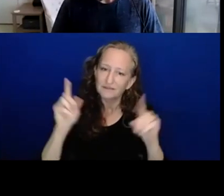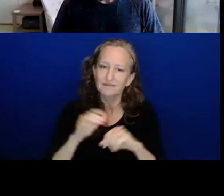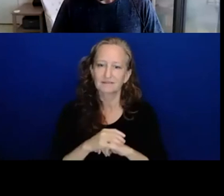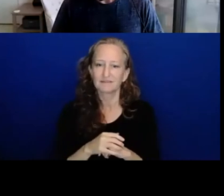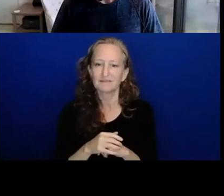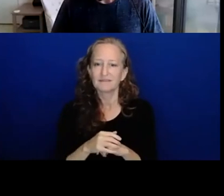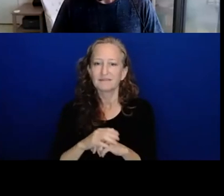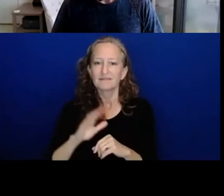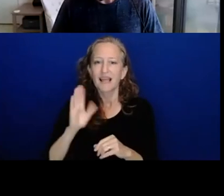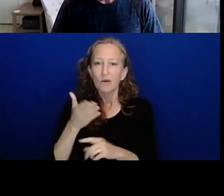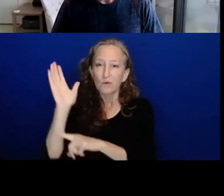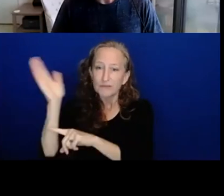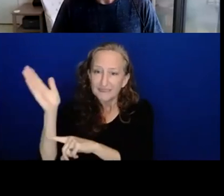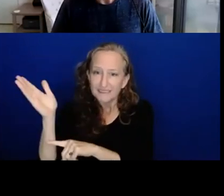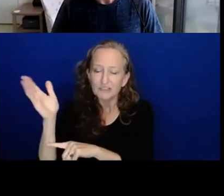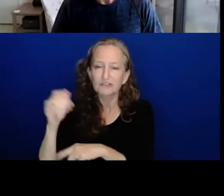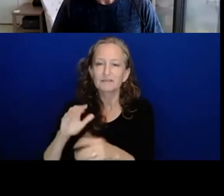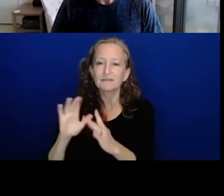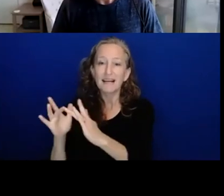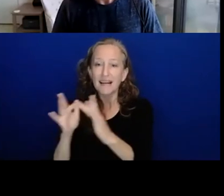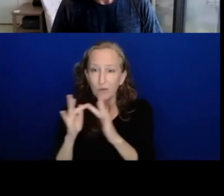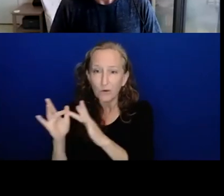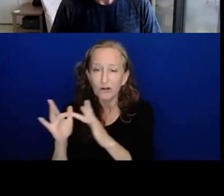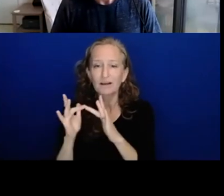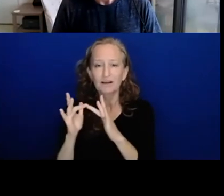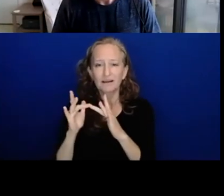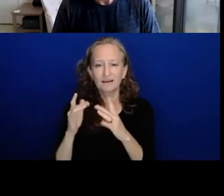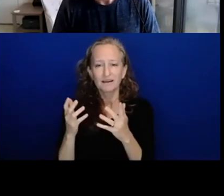the presentations, the networking, all of that is normally in person. But we've pulled